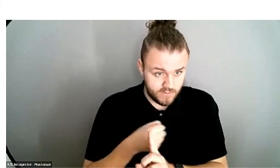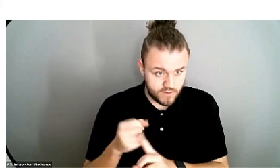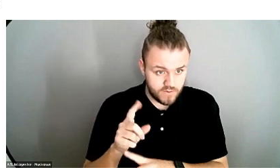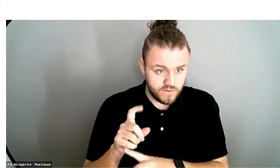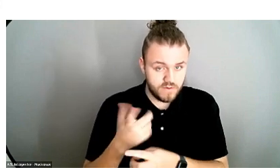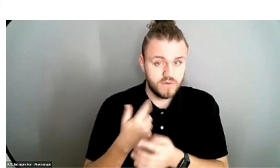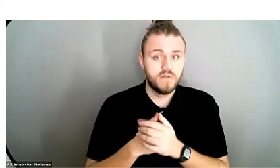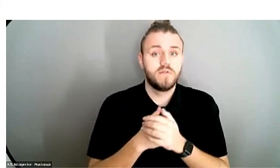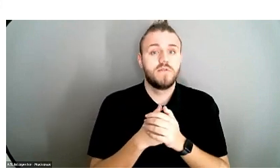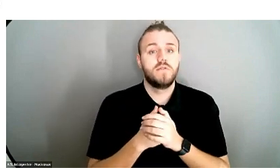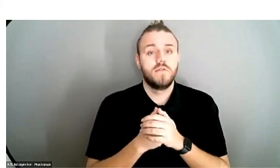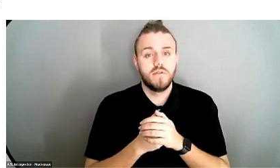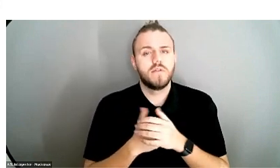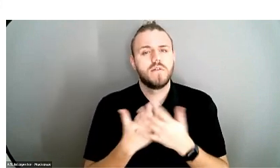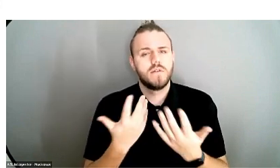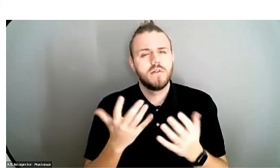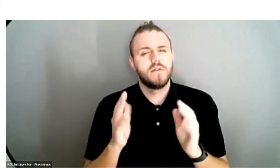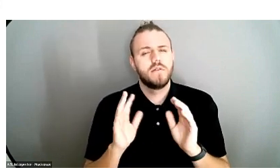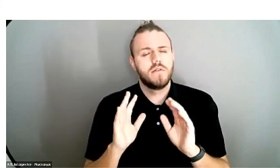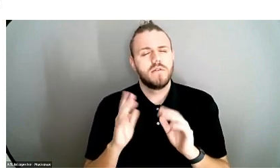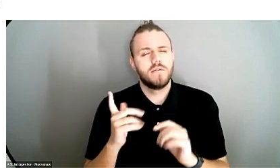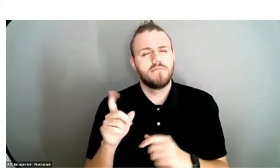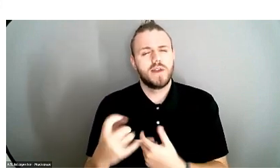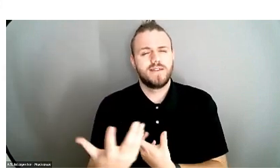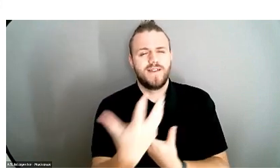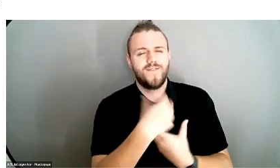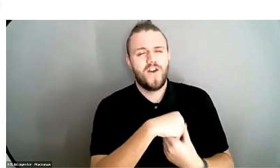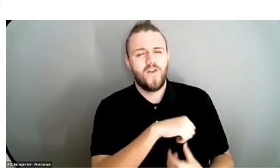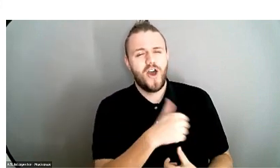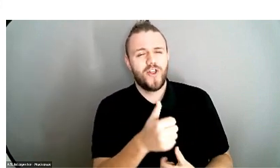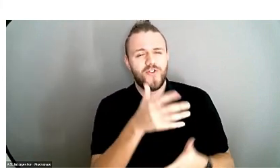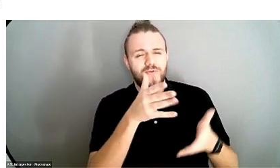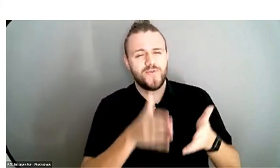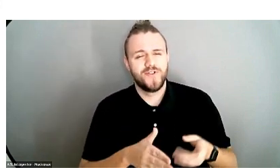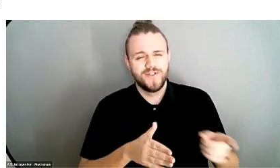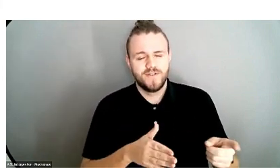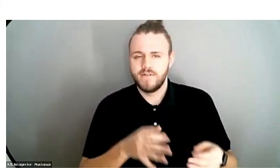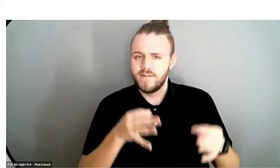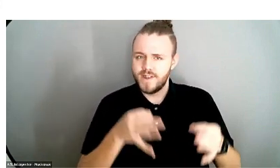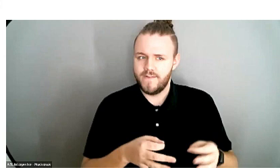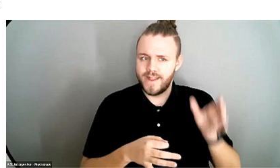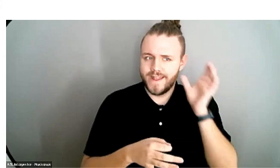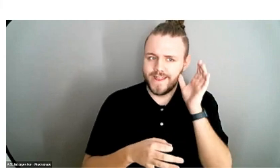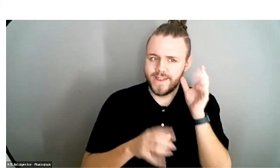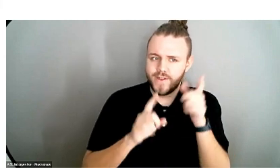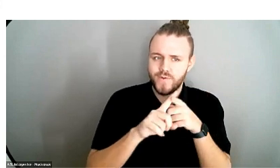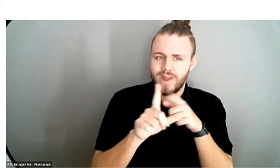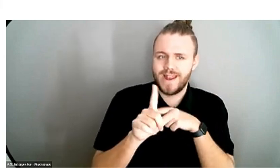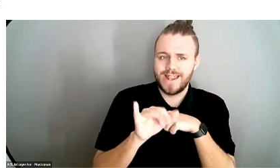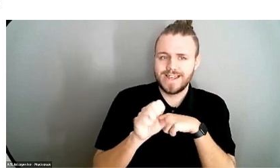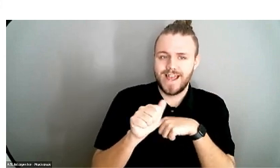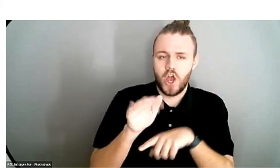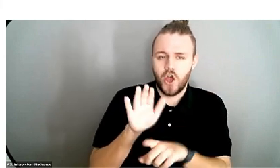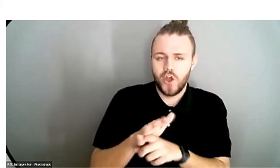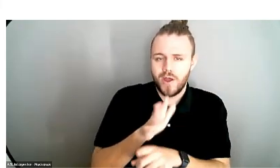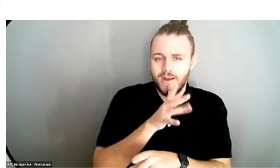But I have to involve another person here. I had to definitely listen to Lisa's mothers concerns and fears like